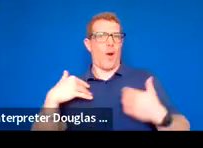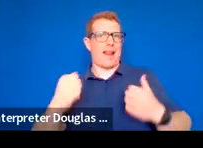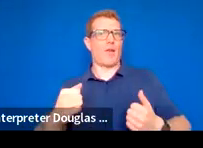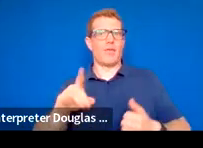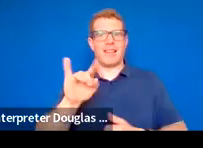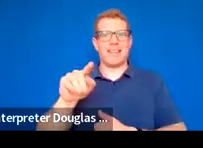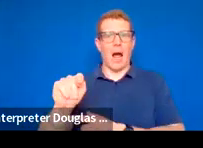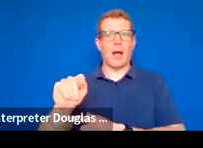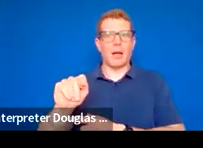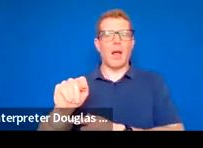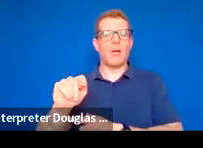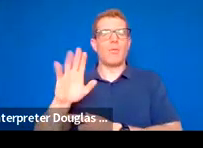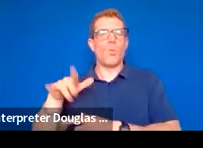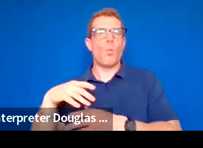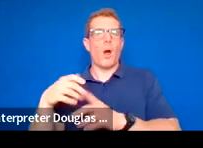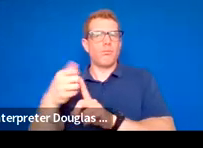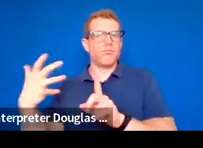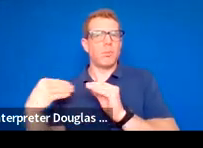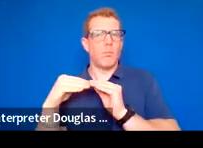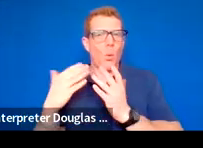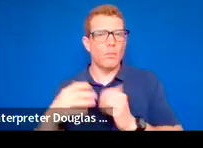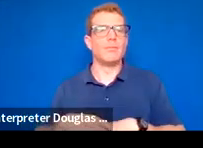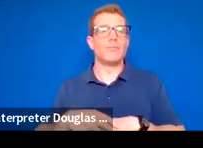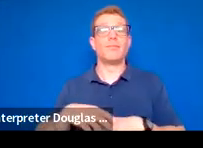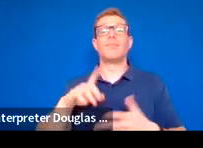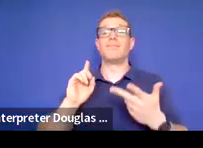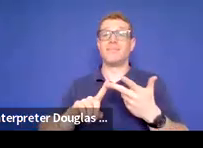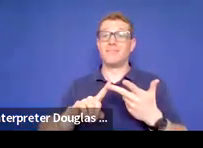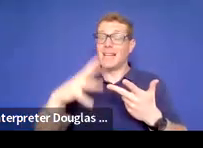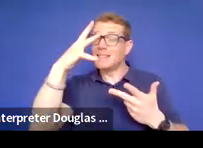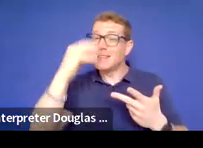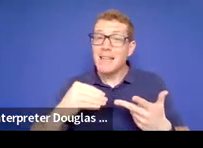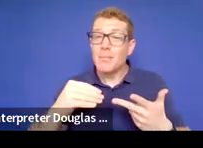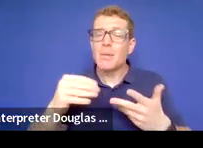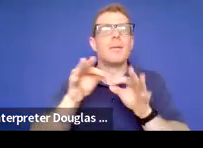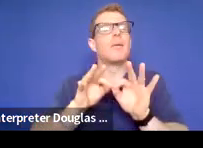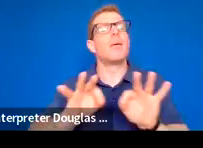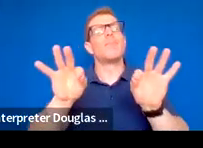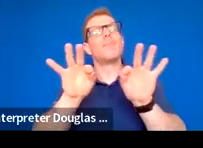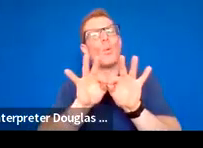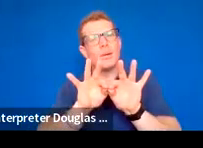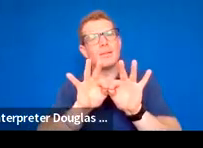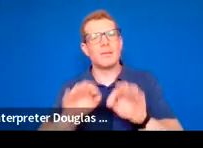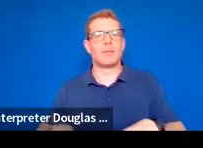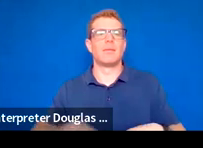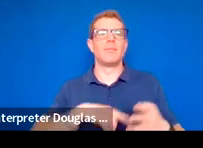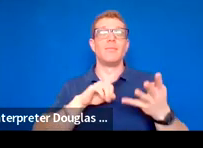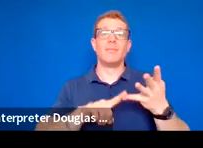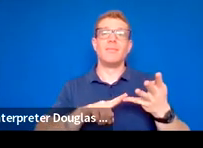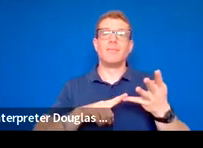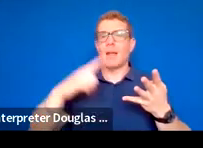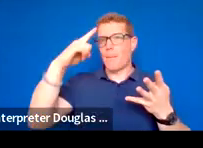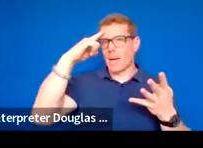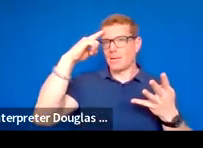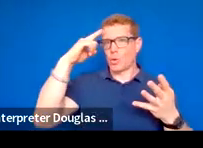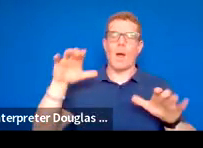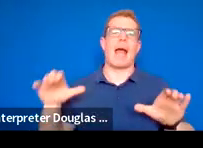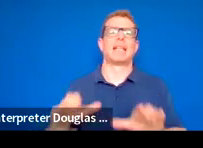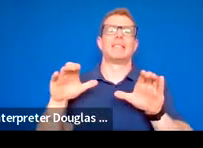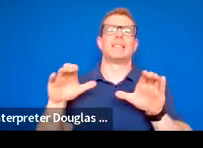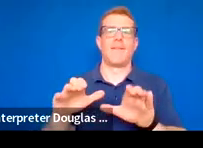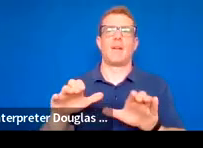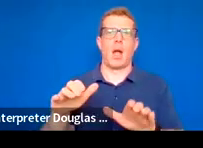I know. don't even go more on me sleep is important okay? And then we're gonna do mental things that make our brains really manually active.